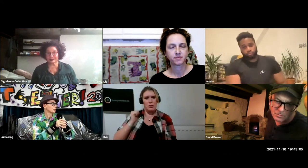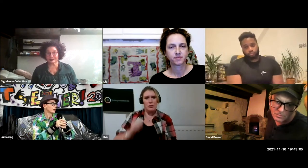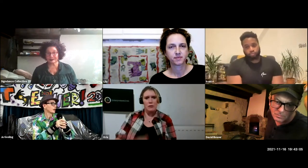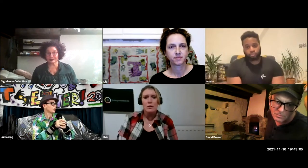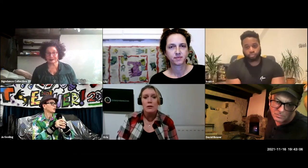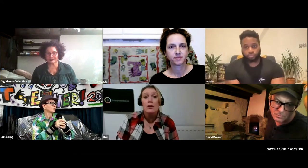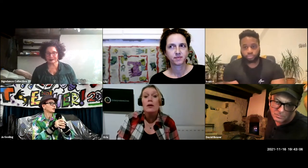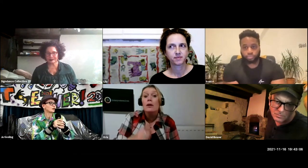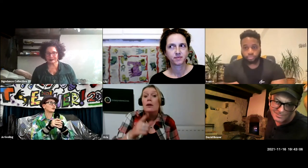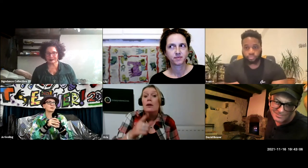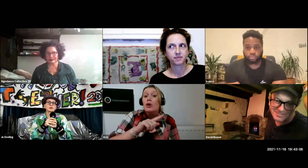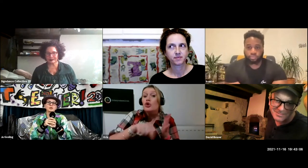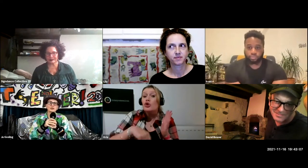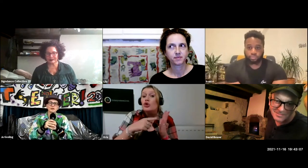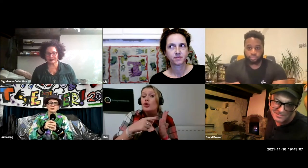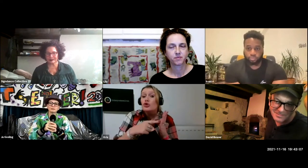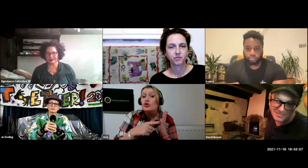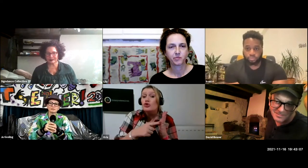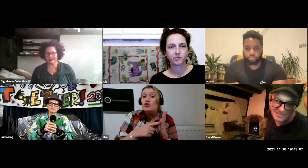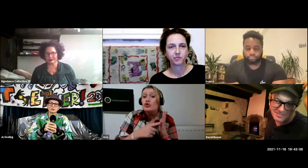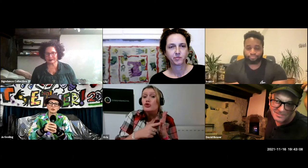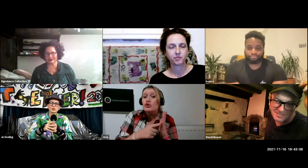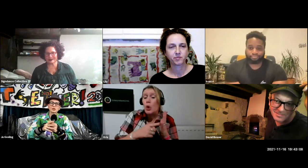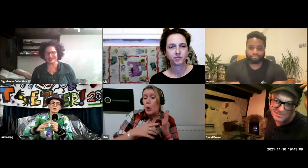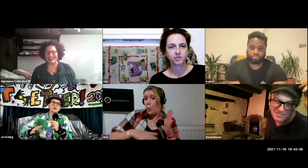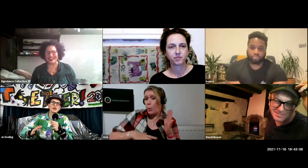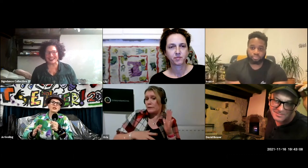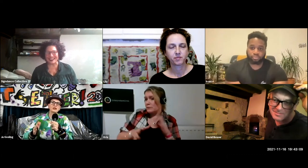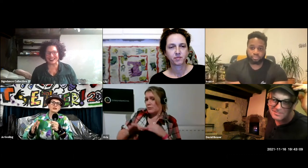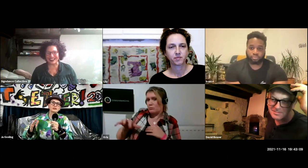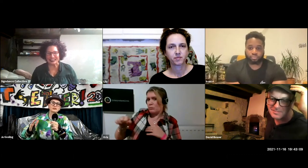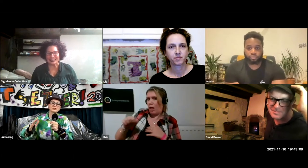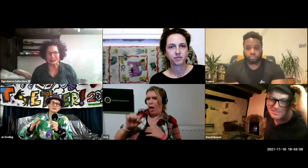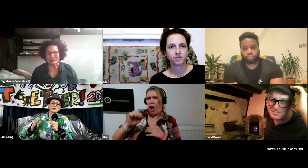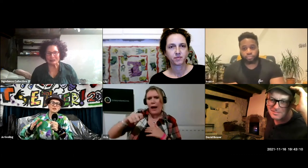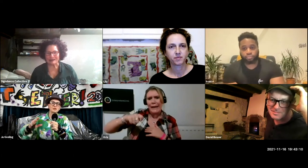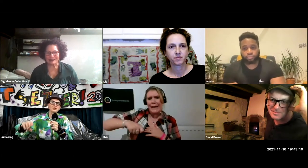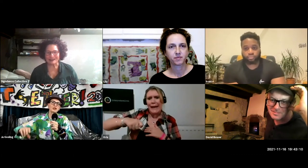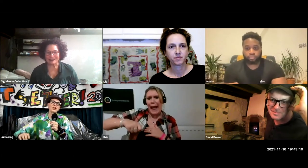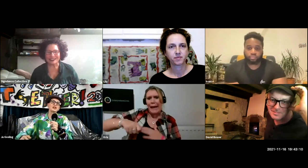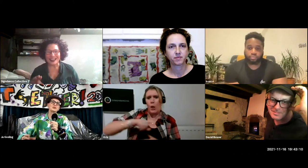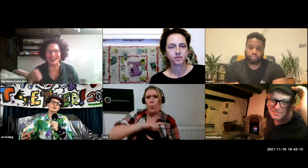thanks to that. Julie, you might want to pop your microphone back off again if